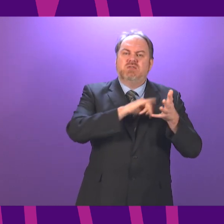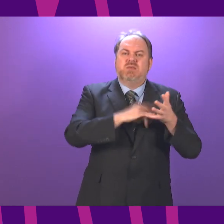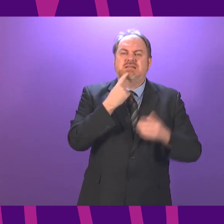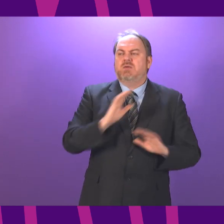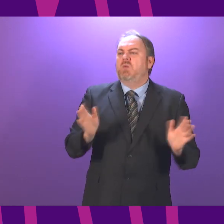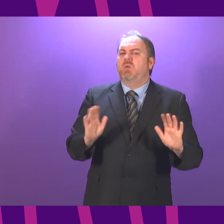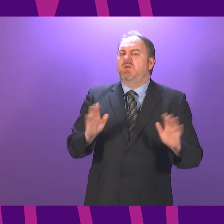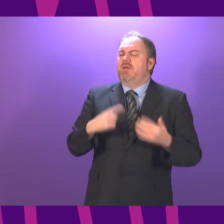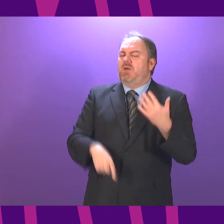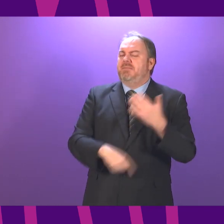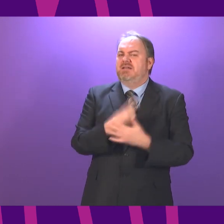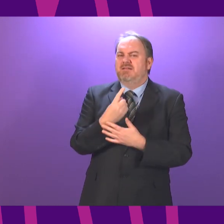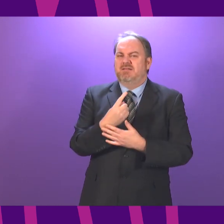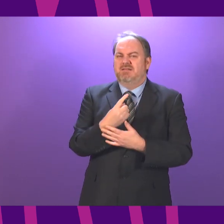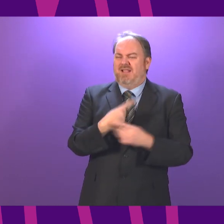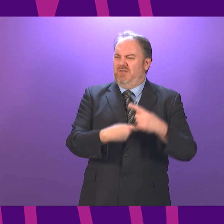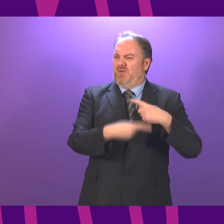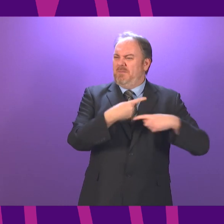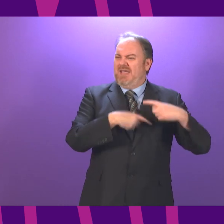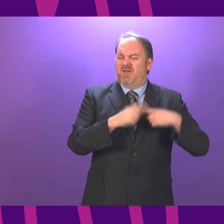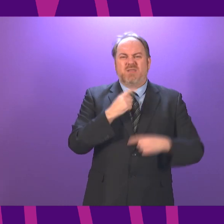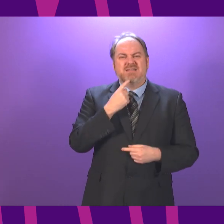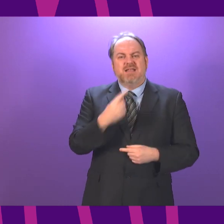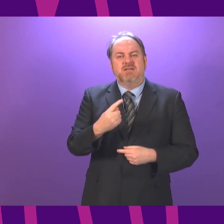“I can confidently say to you that the commitment we have given, that all the over-80s, for example,